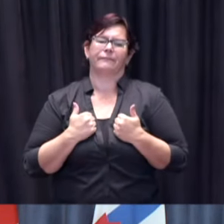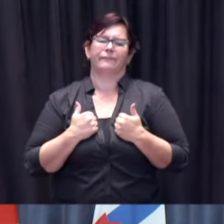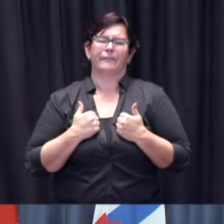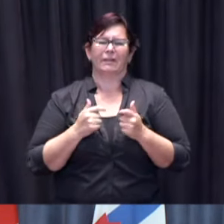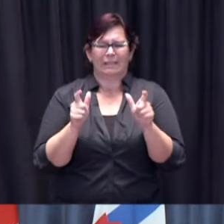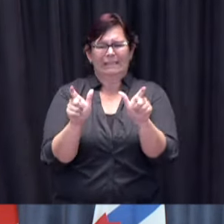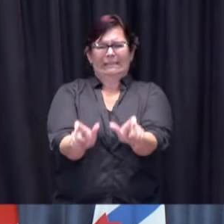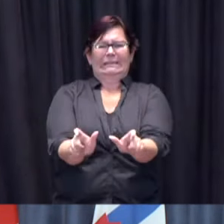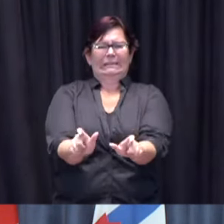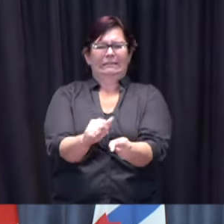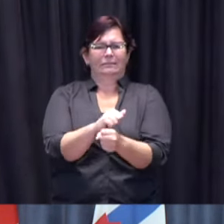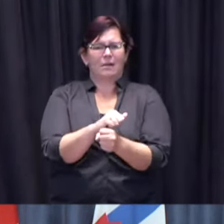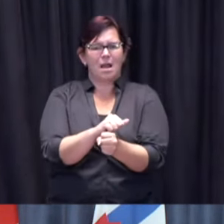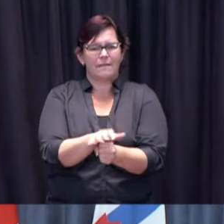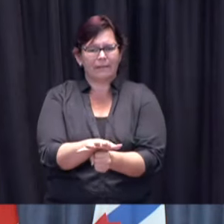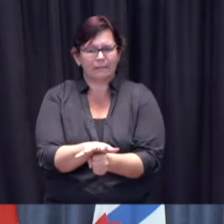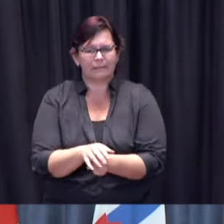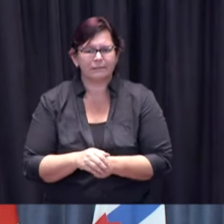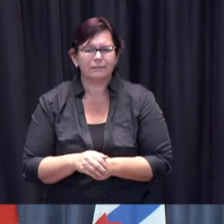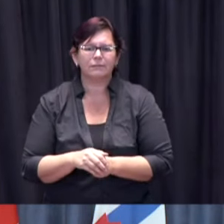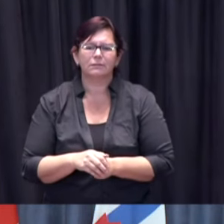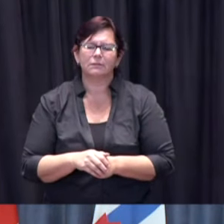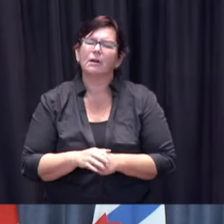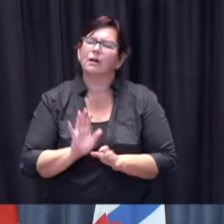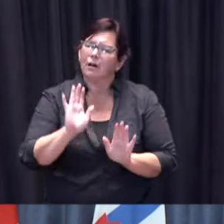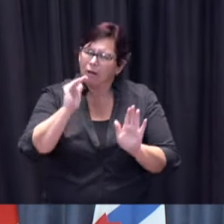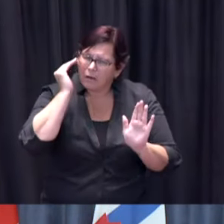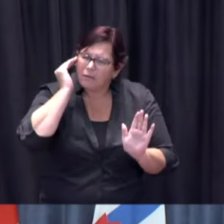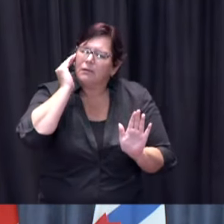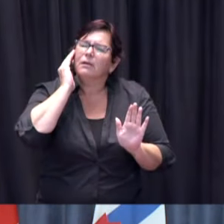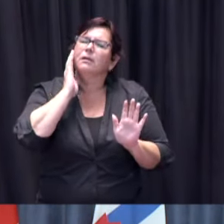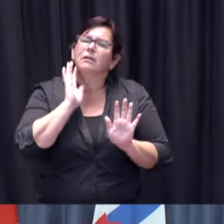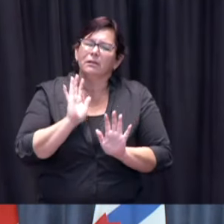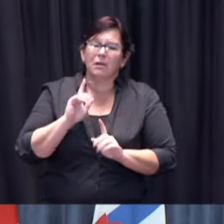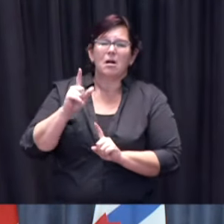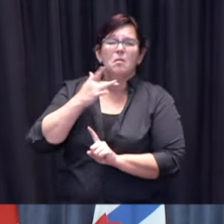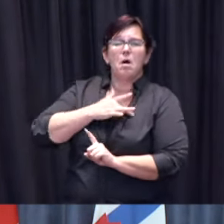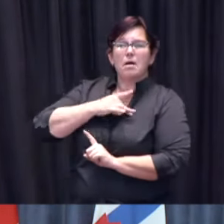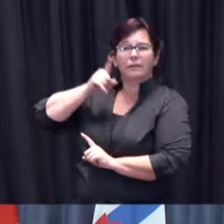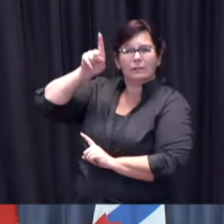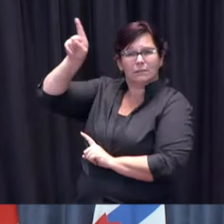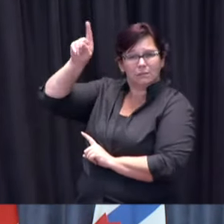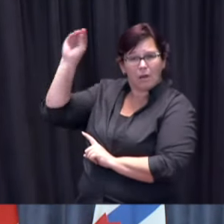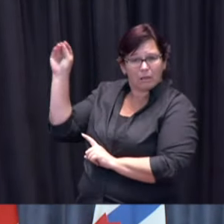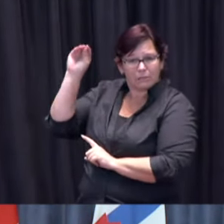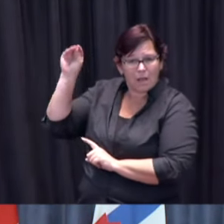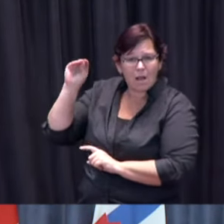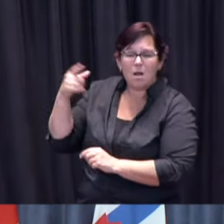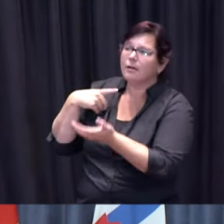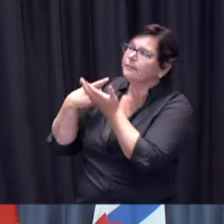As you know, discussions with the province are ongoing about some of these same health measures which would help to